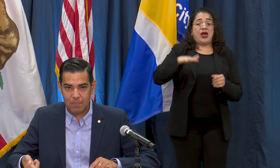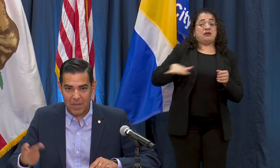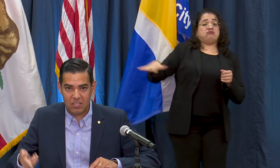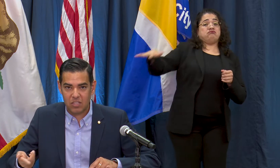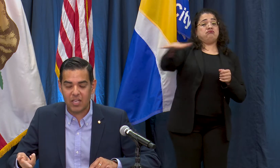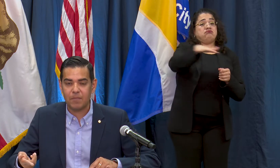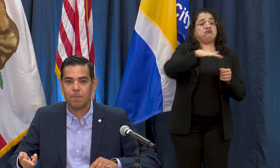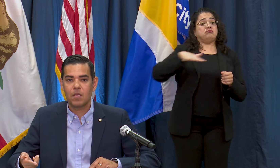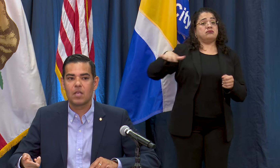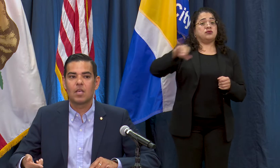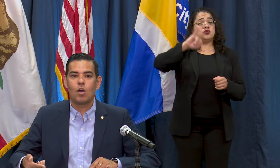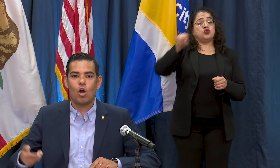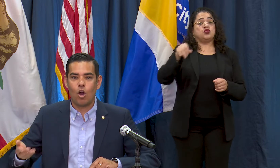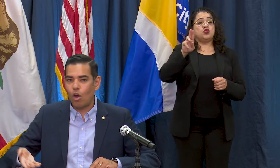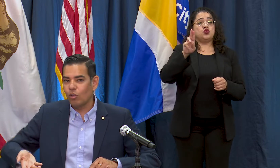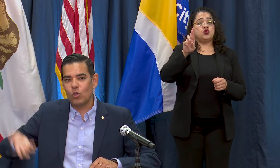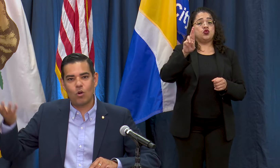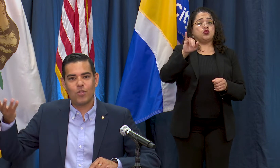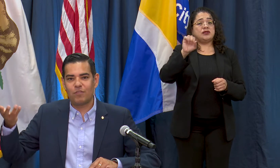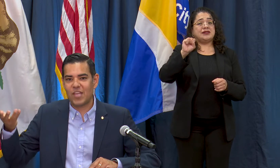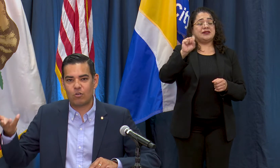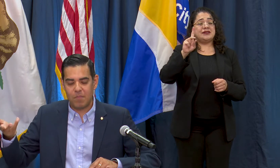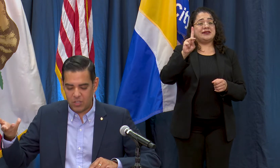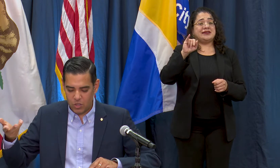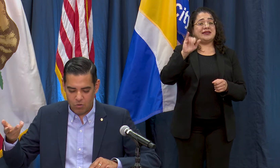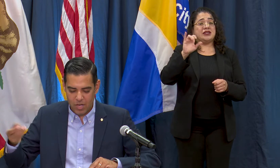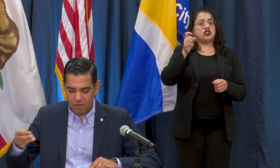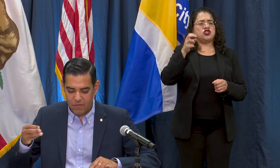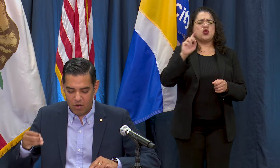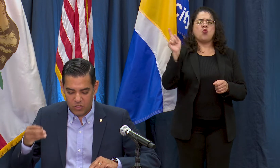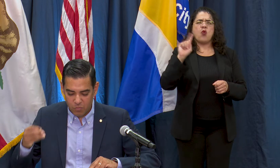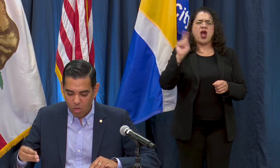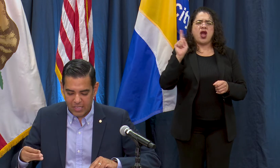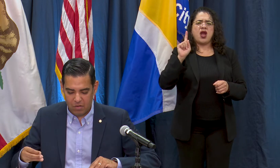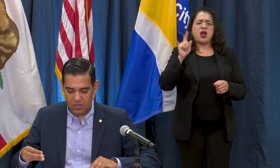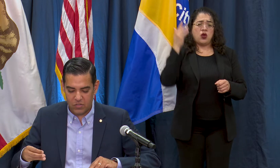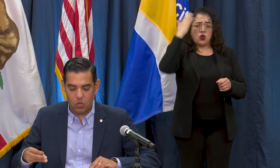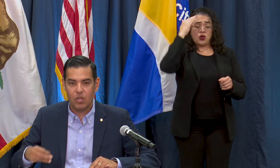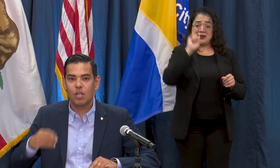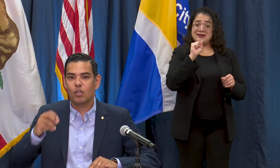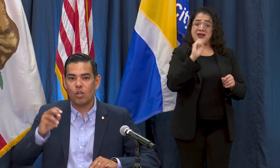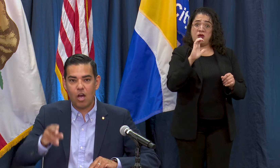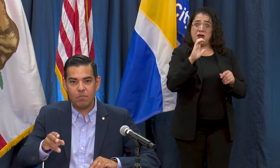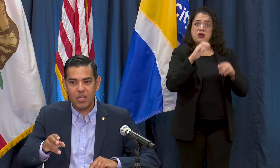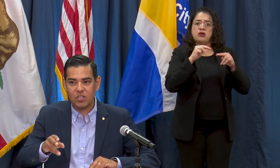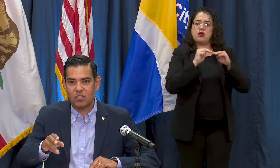baseline are all north of Sacramento and are small counties. Long Beach as a